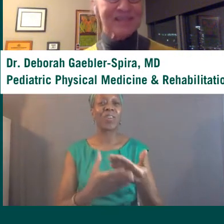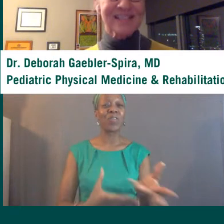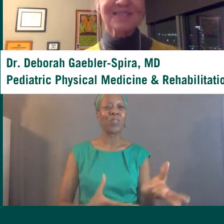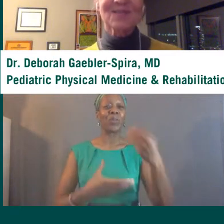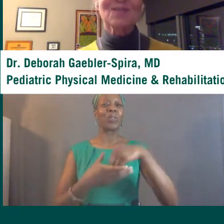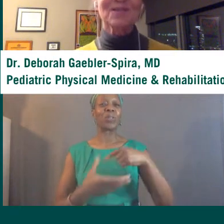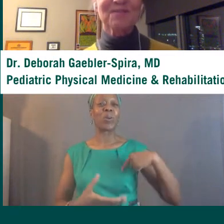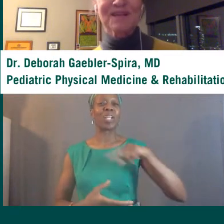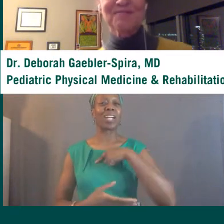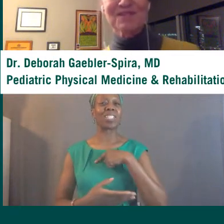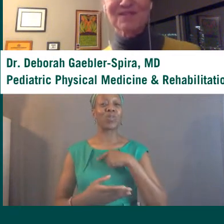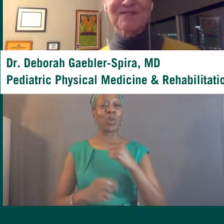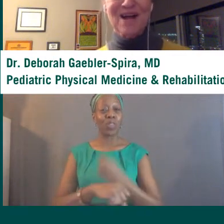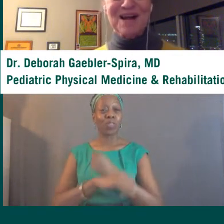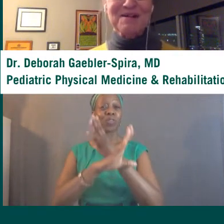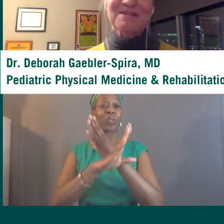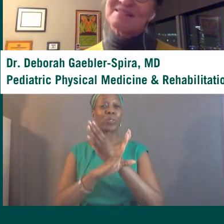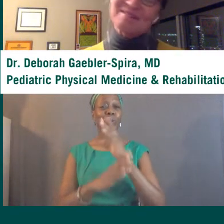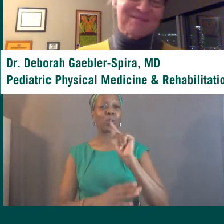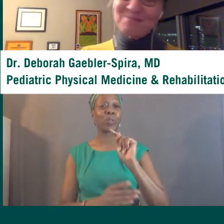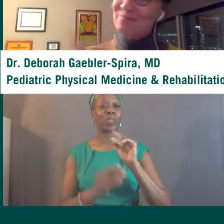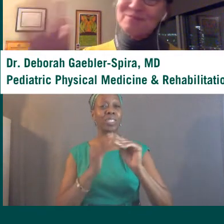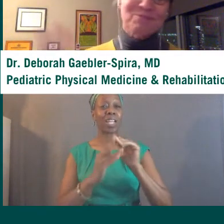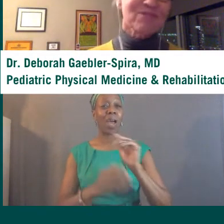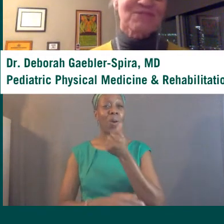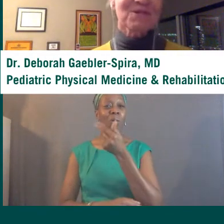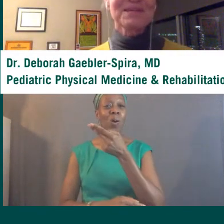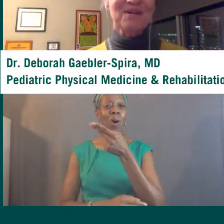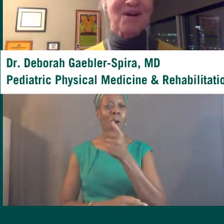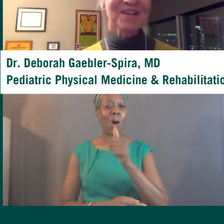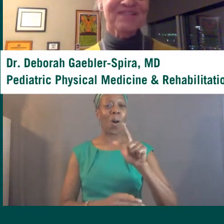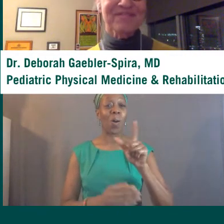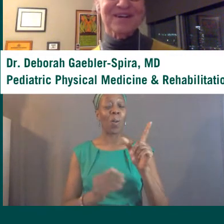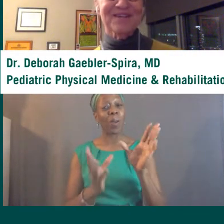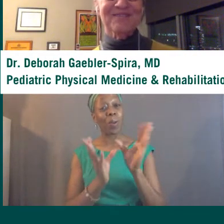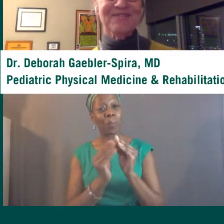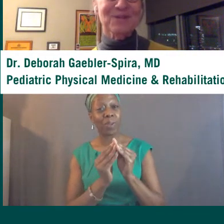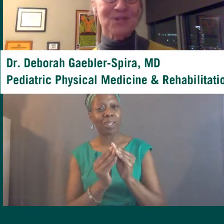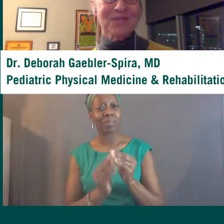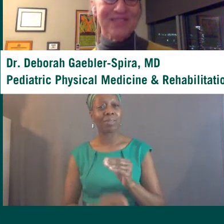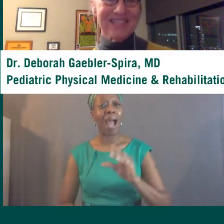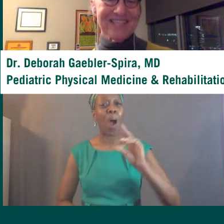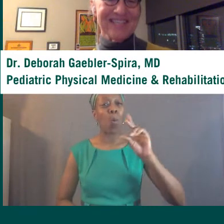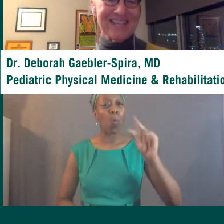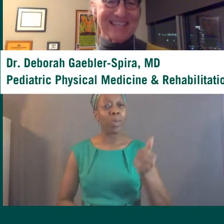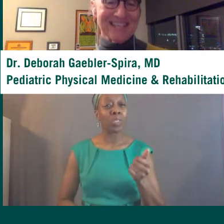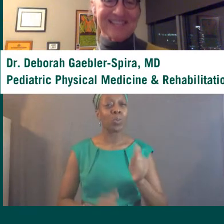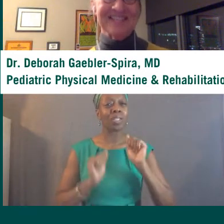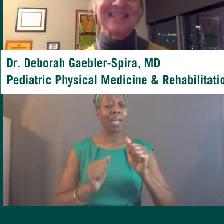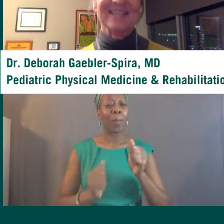but this is the way we are performing all of our functions these days.